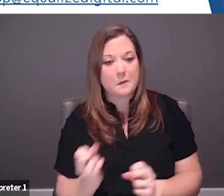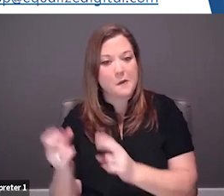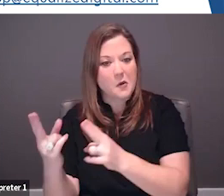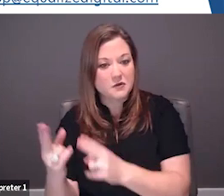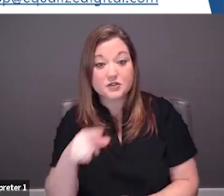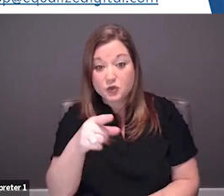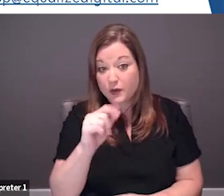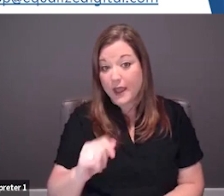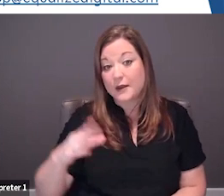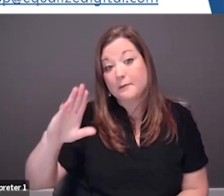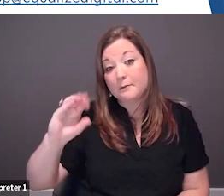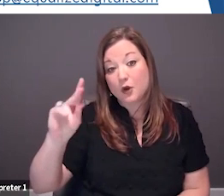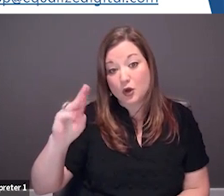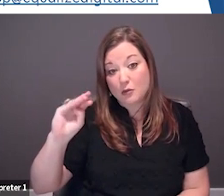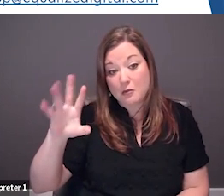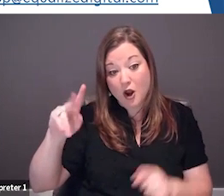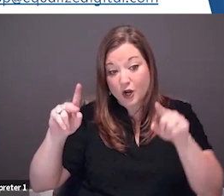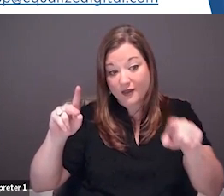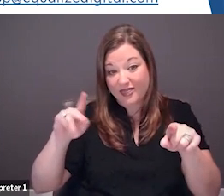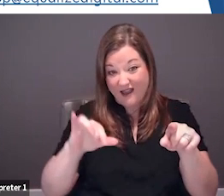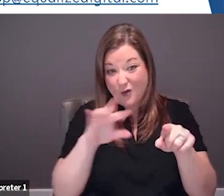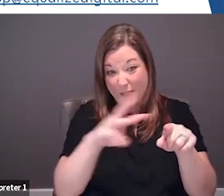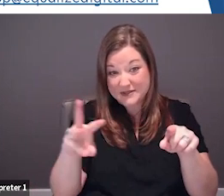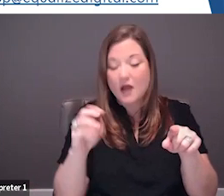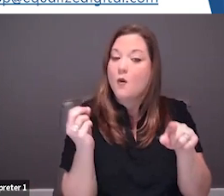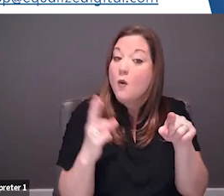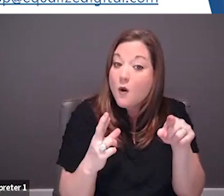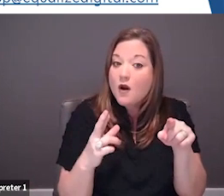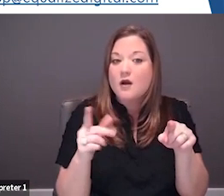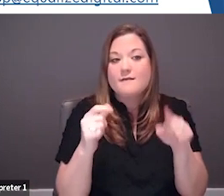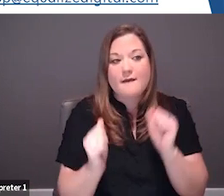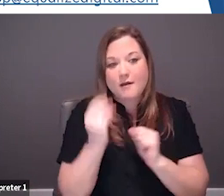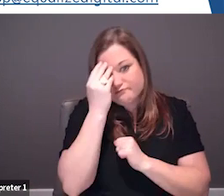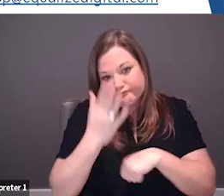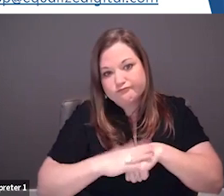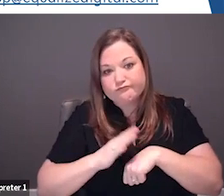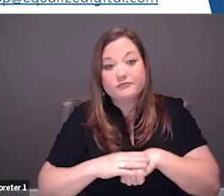or the other way to get notified when the recording is available is to join our email list.